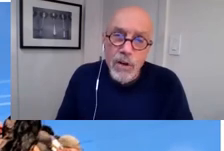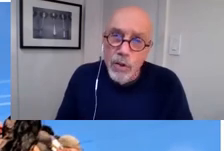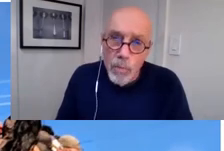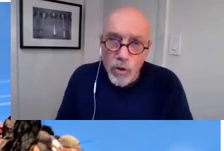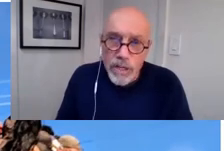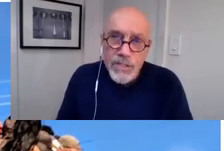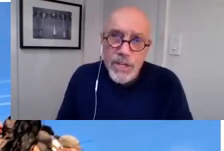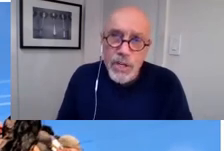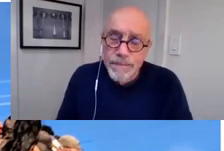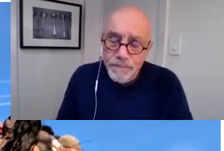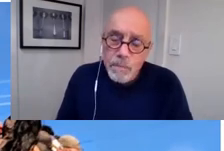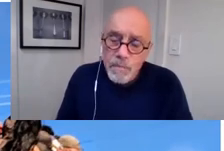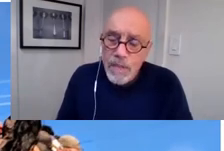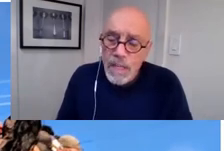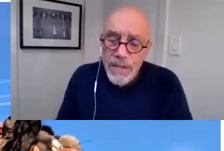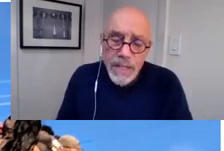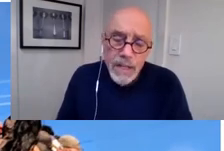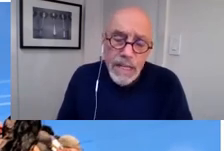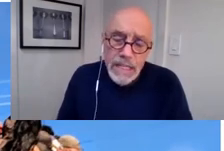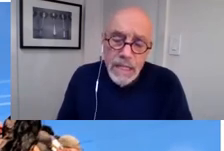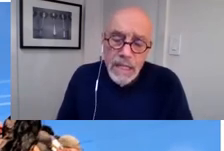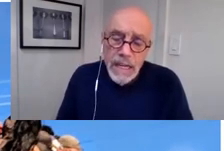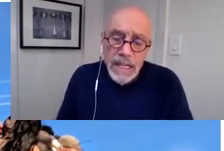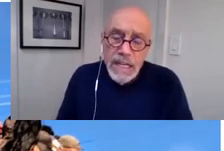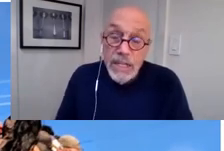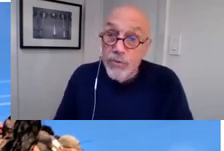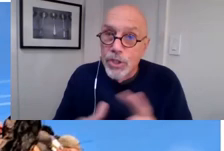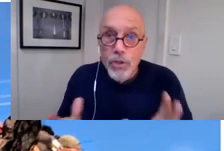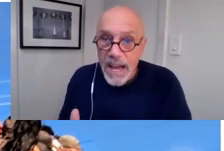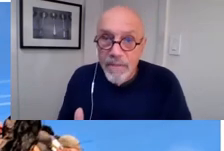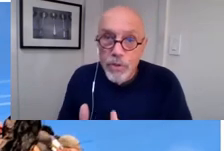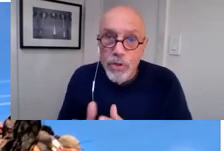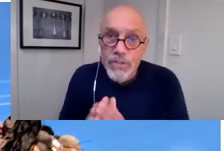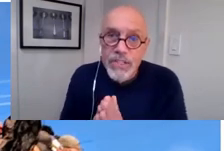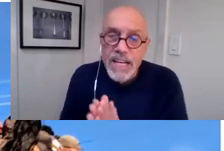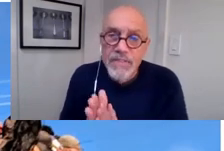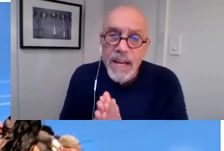and they are a global organization, and any interest that you have, you can satisfied